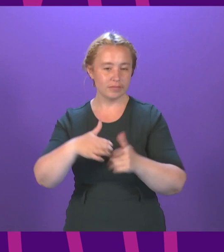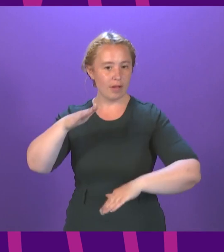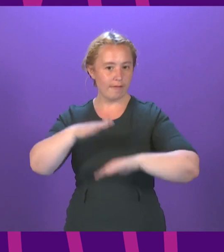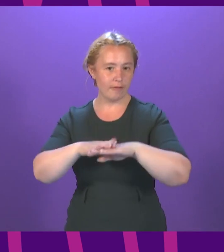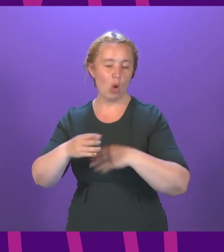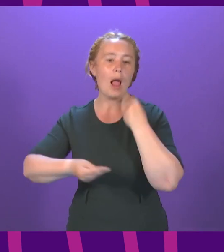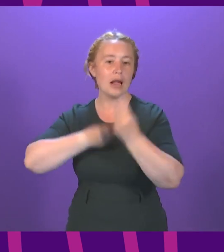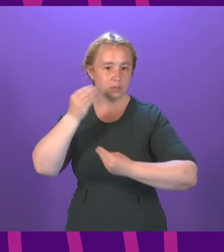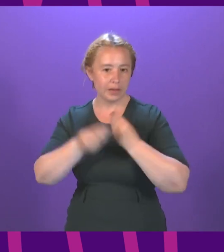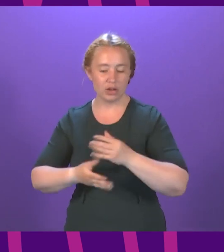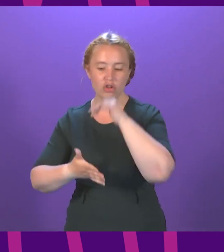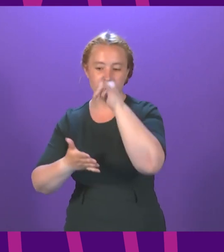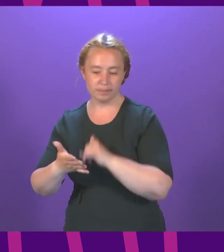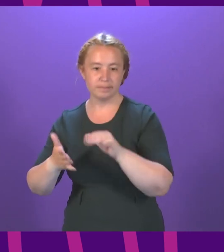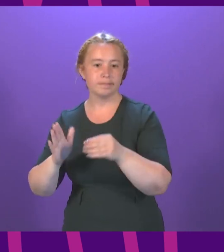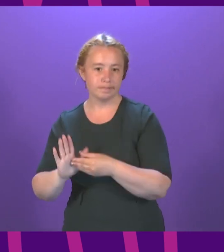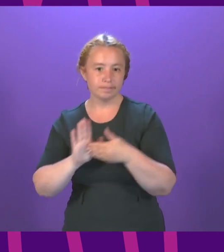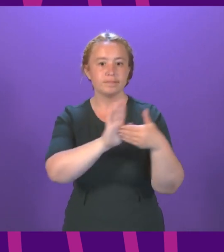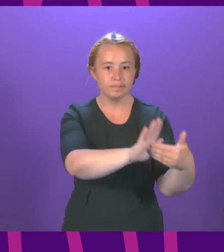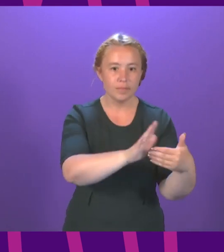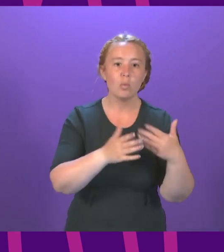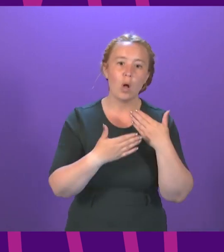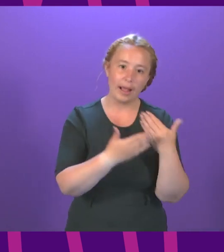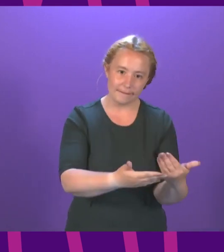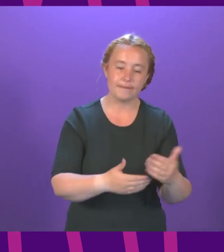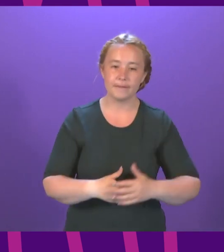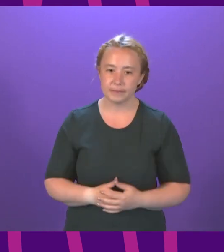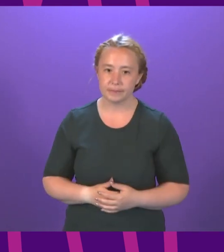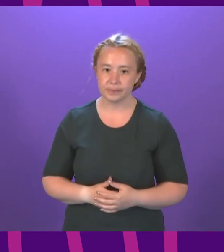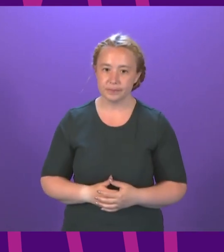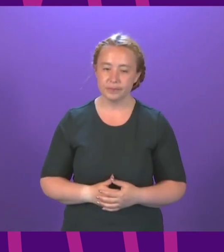explanation of the exact measures that we have taken to support test and protect, and what we